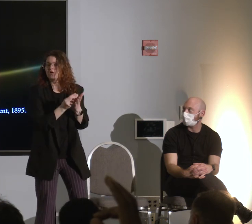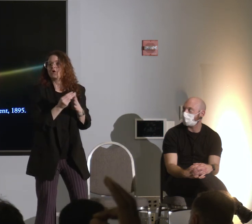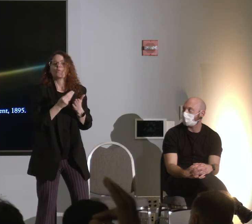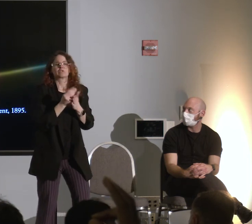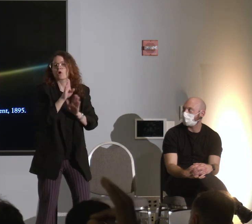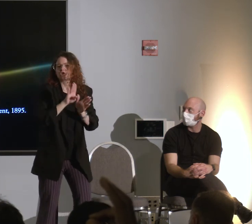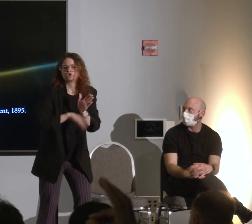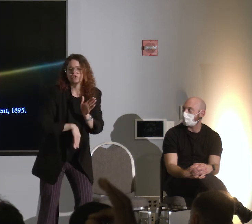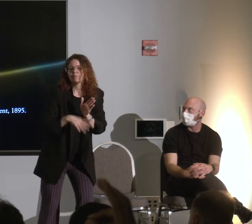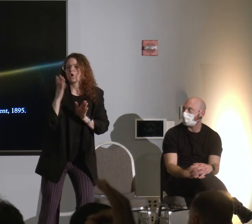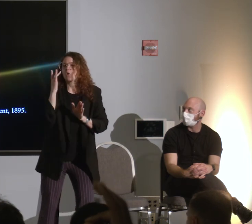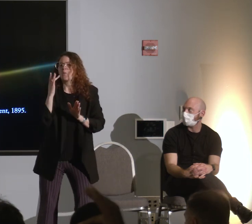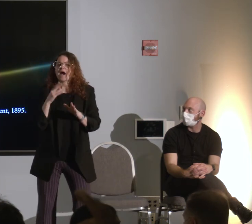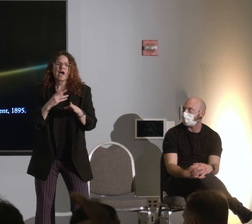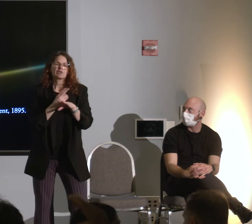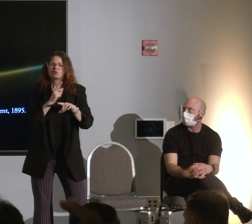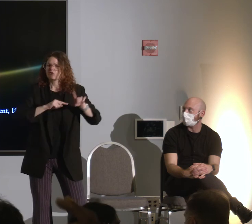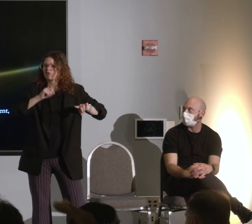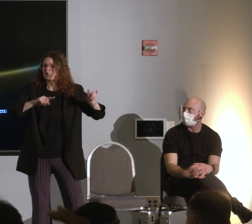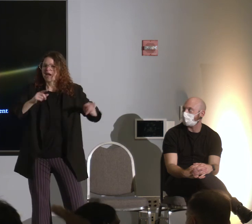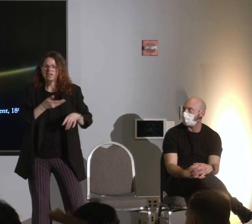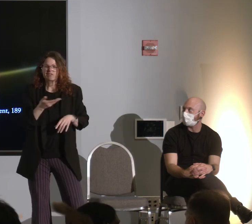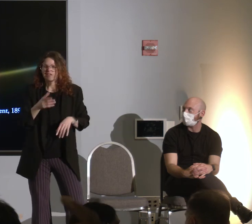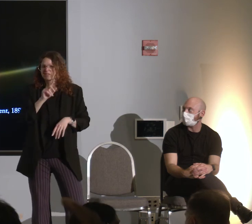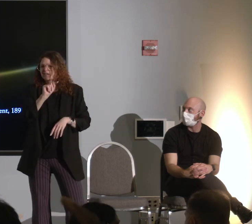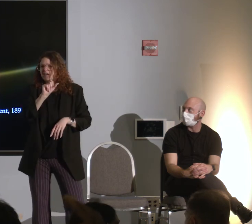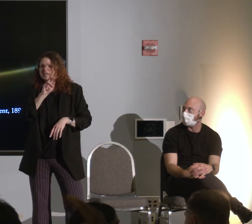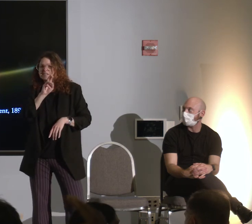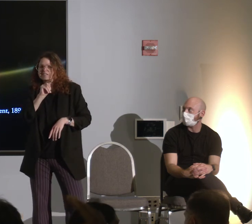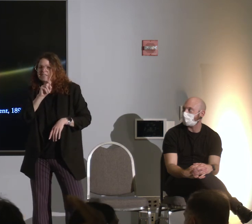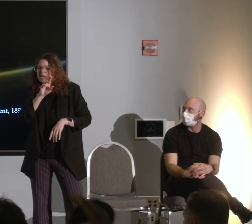a wide variety of things, including tanneries and so on.